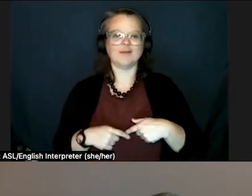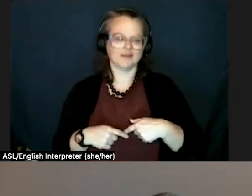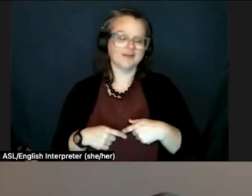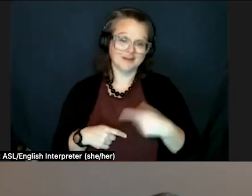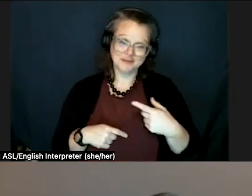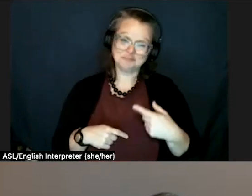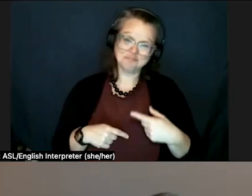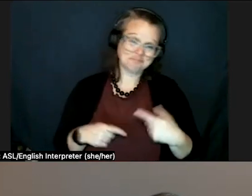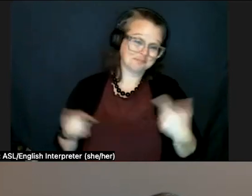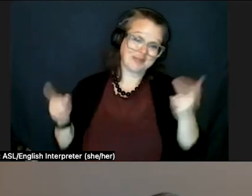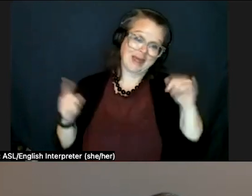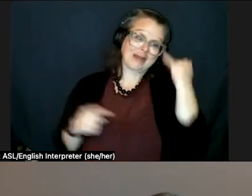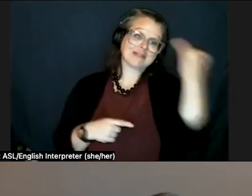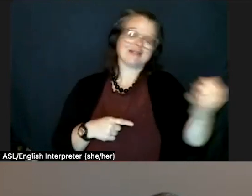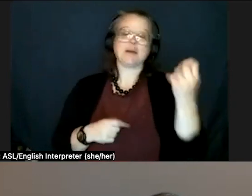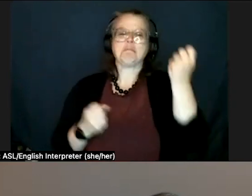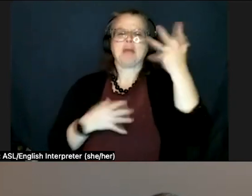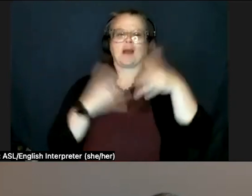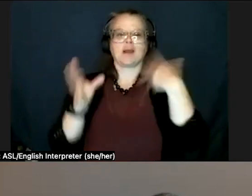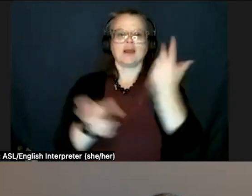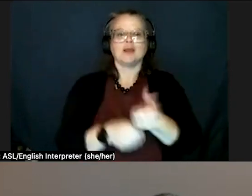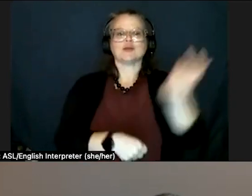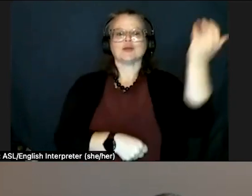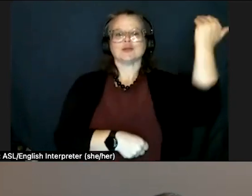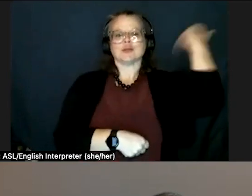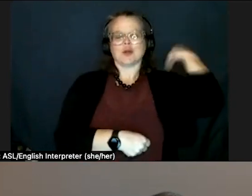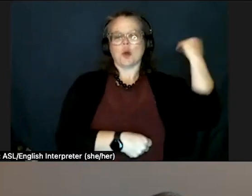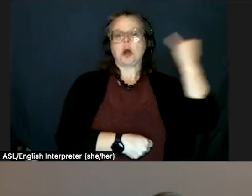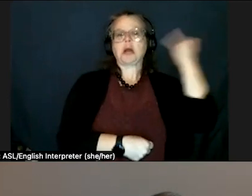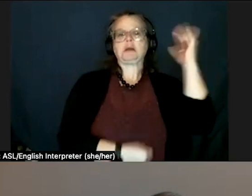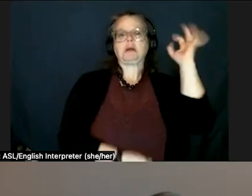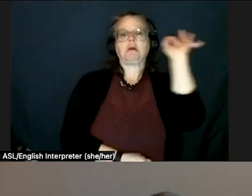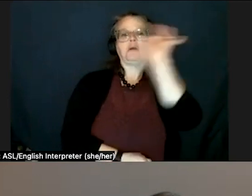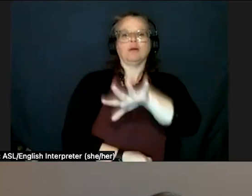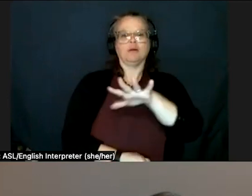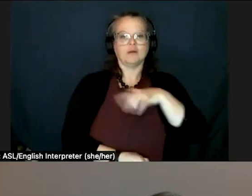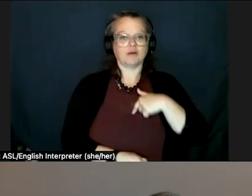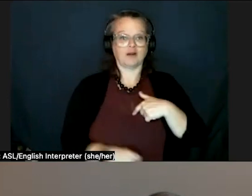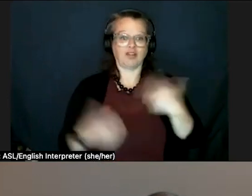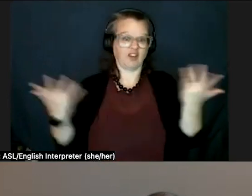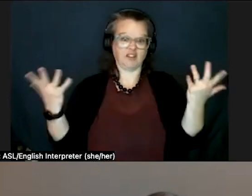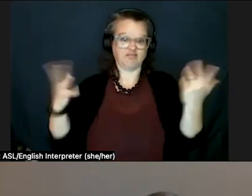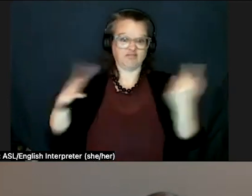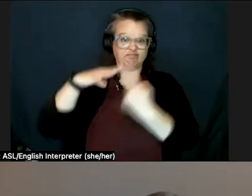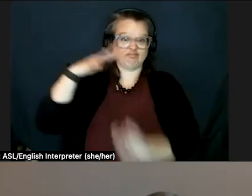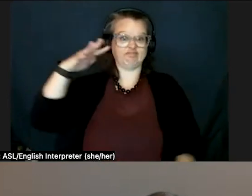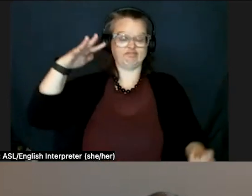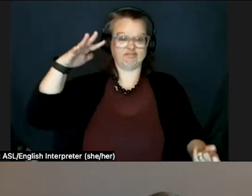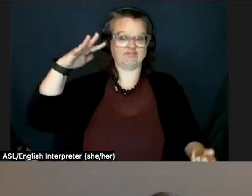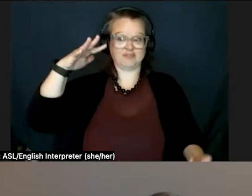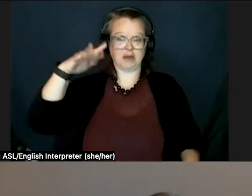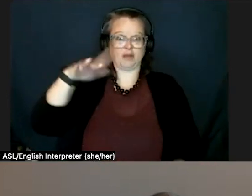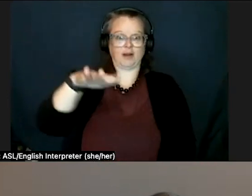back around. But involving people early, I agree with, and just saying, "How can I save you time?"